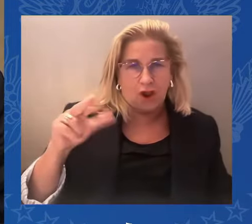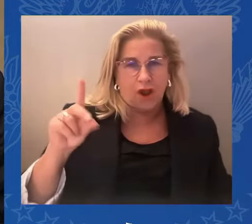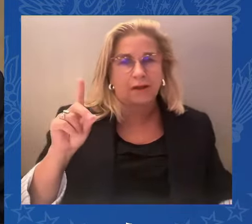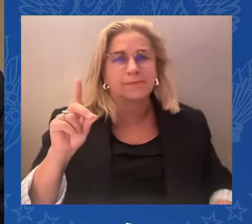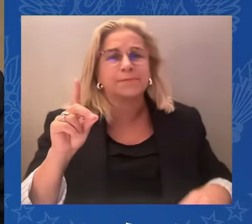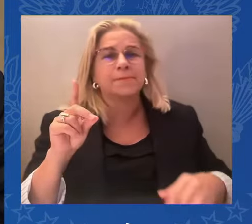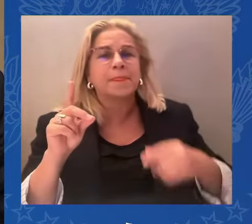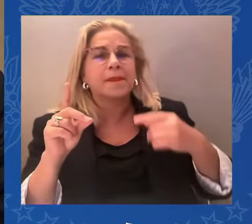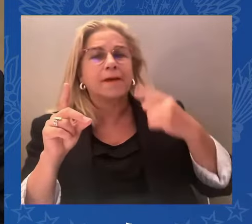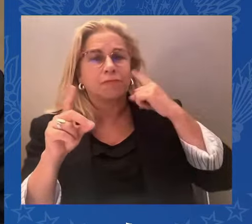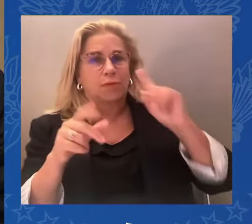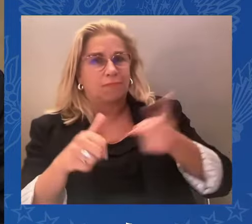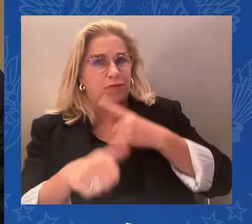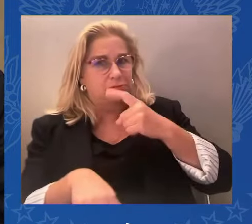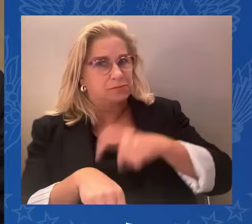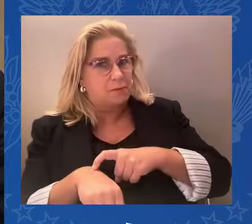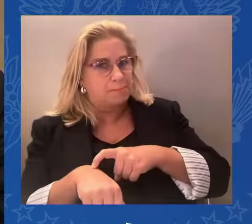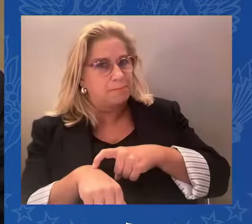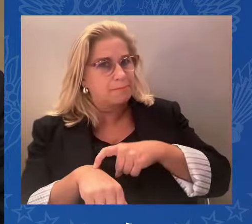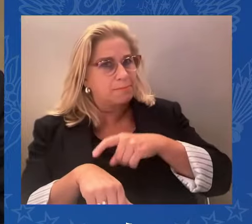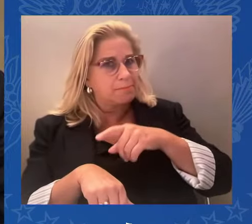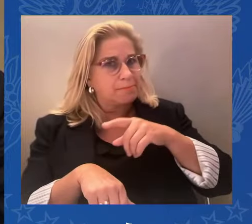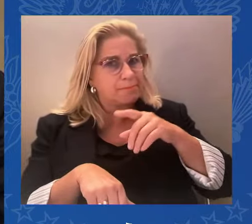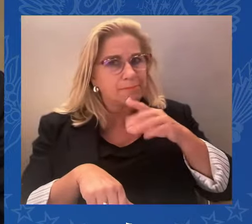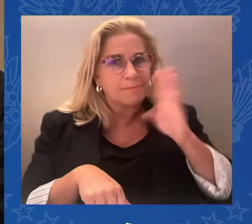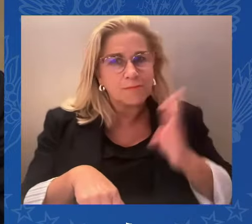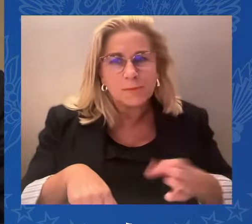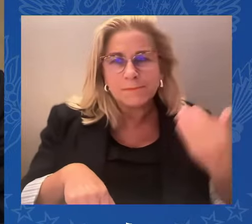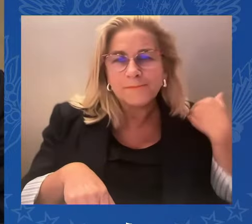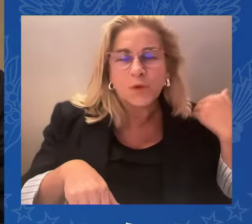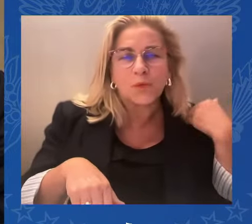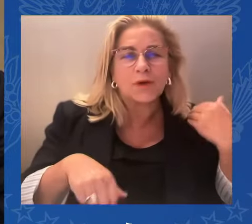So, I want to thank you all again for being here. You've come a long way to get here, and I appreciate it.